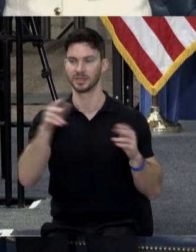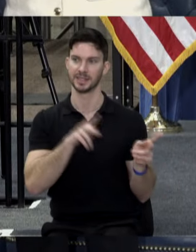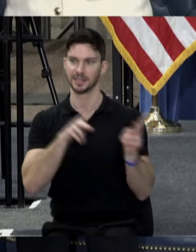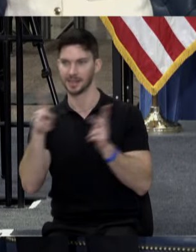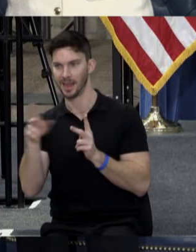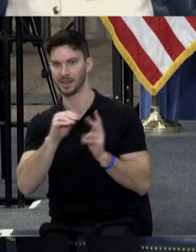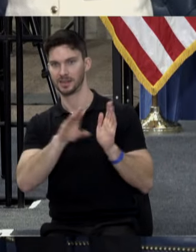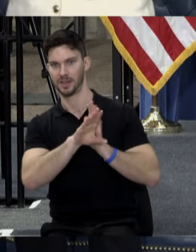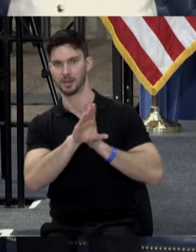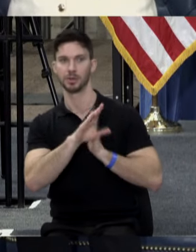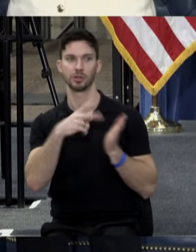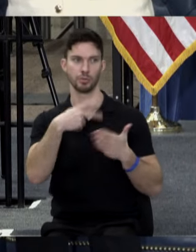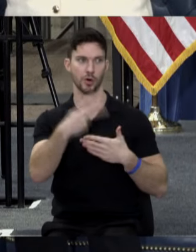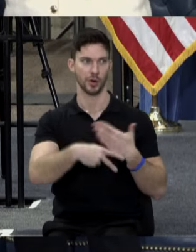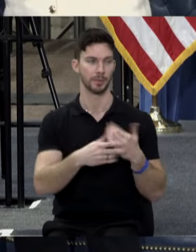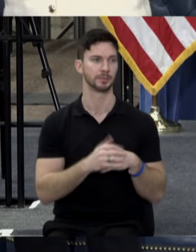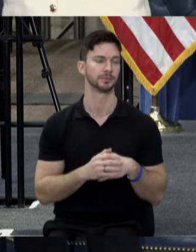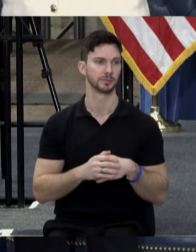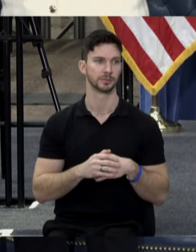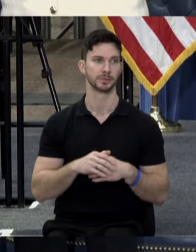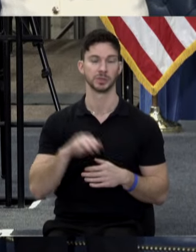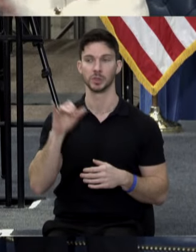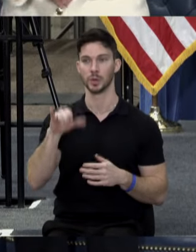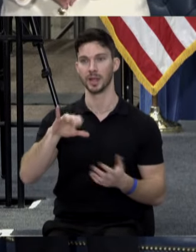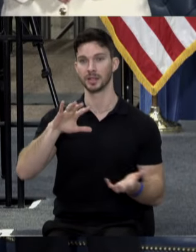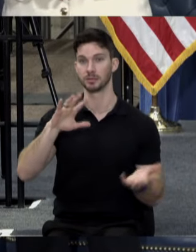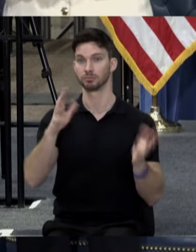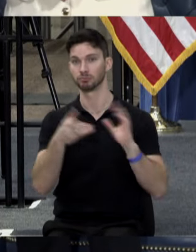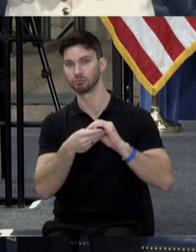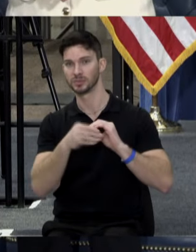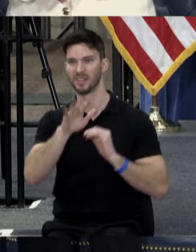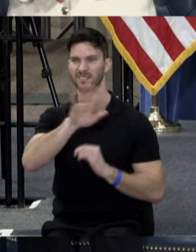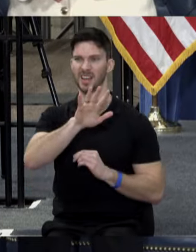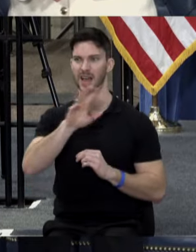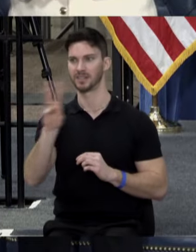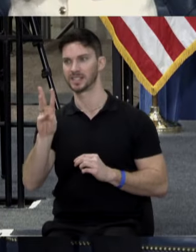programs. So in total, perhaps five to six million dollars in prize awards.